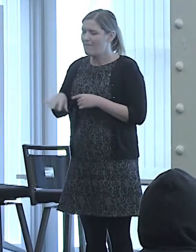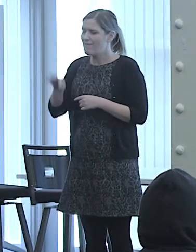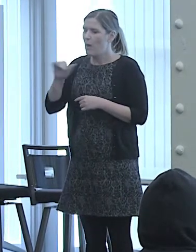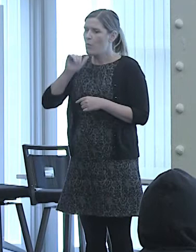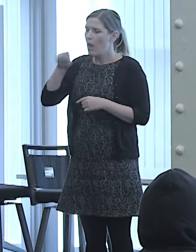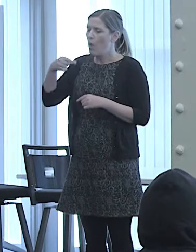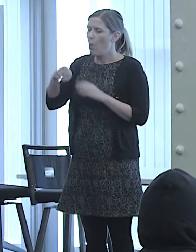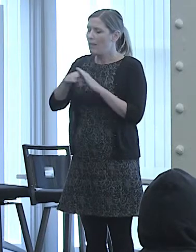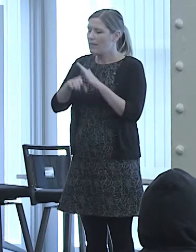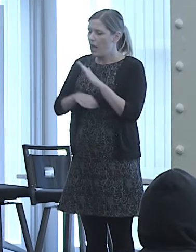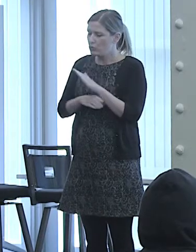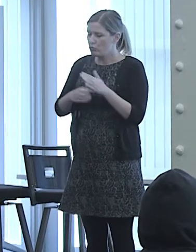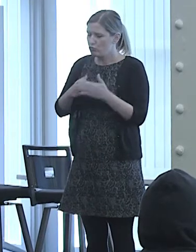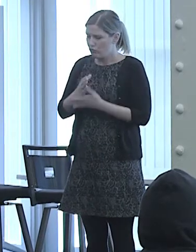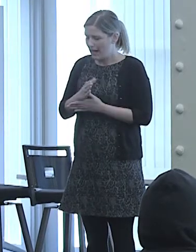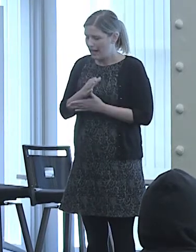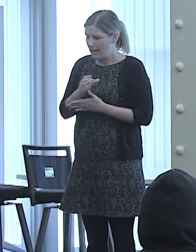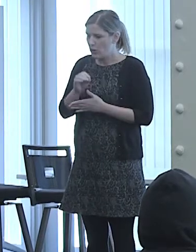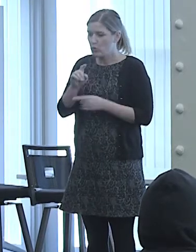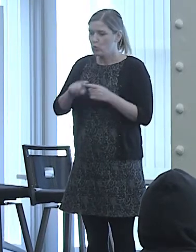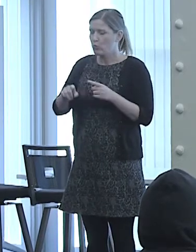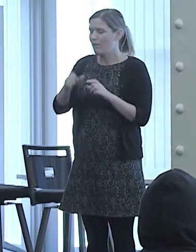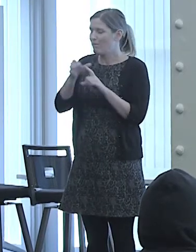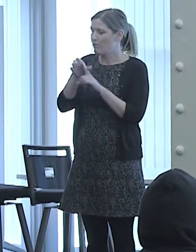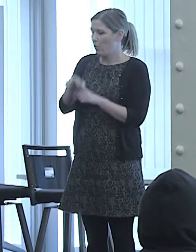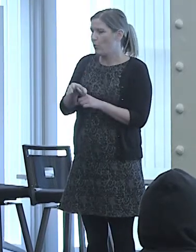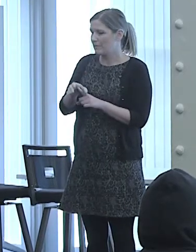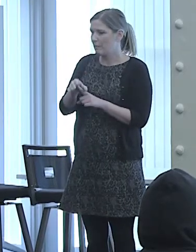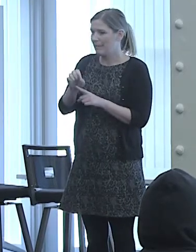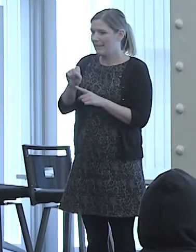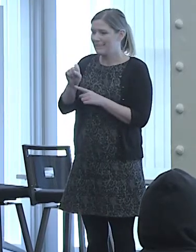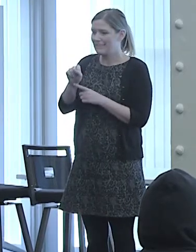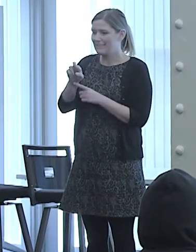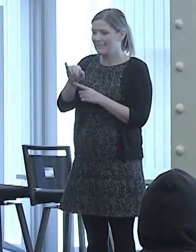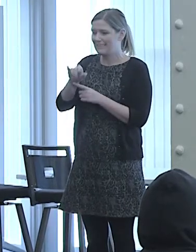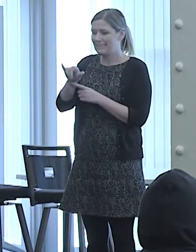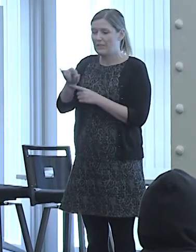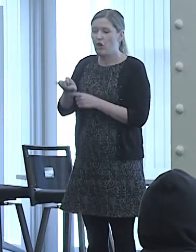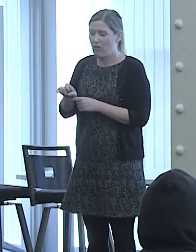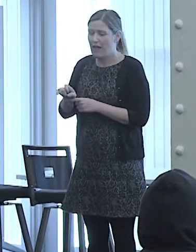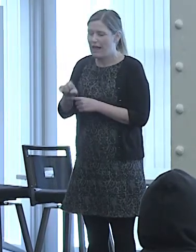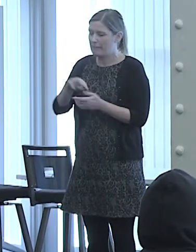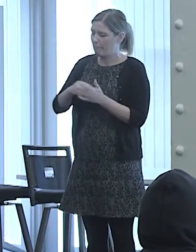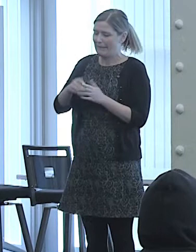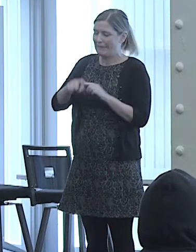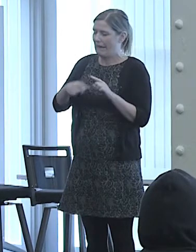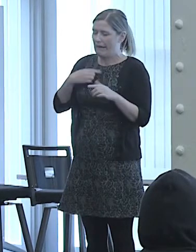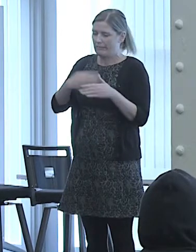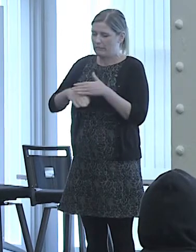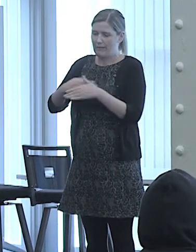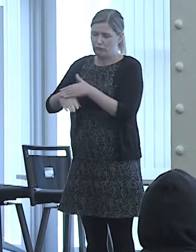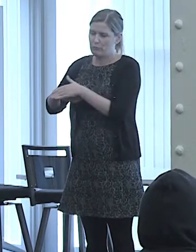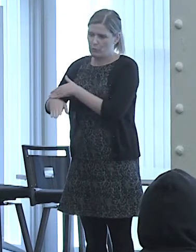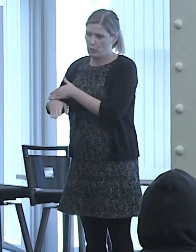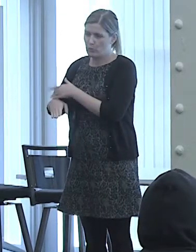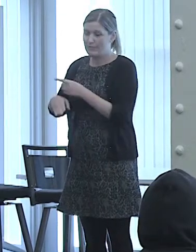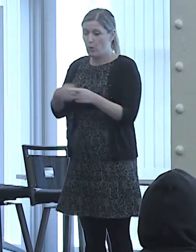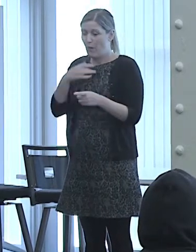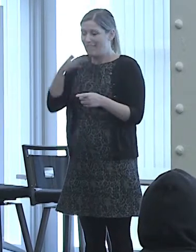to forcibly sterilize a young person said to have intellectual disabilities, but in fact, in the interest of the greater good,